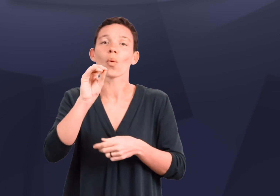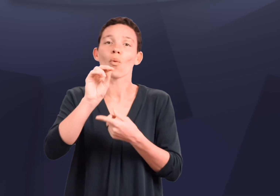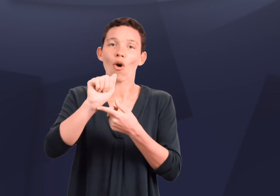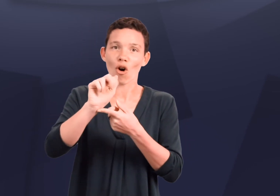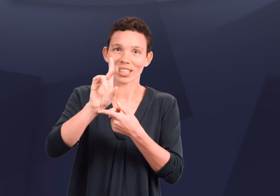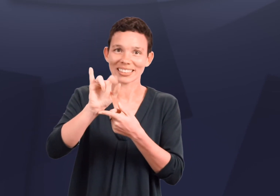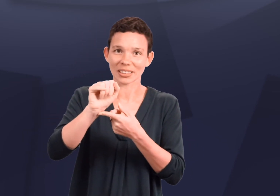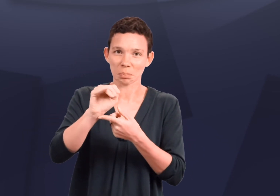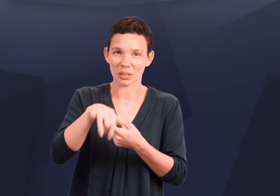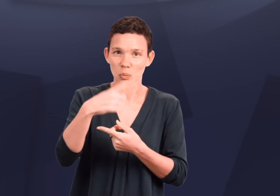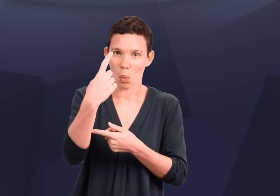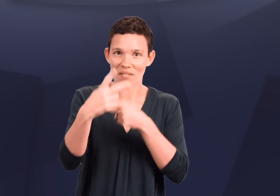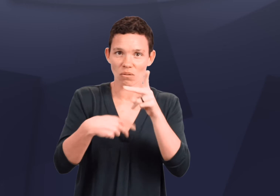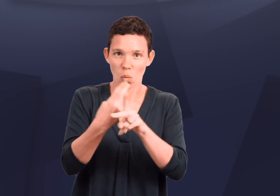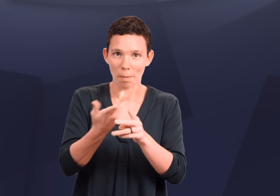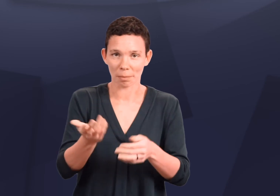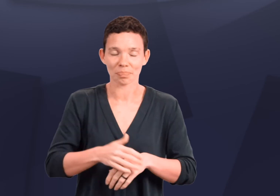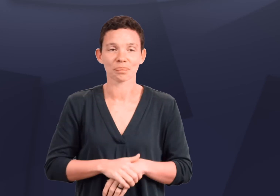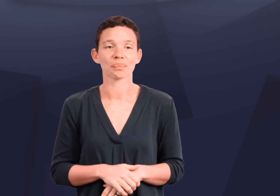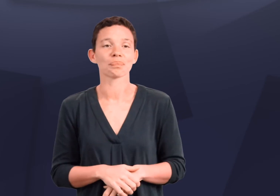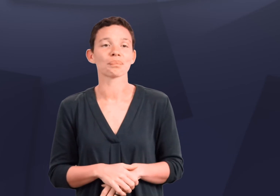So, audism, that is one form of opposition.